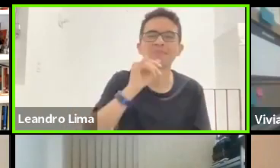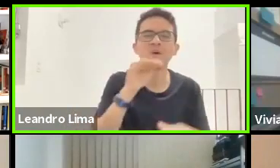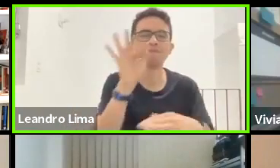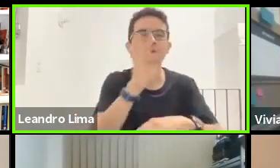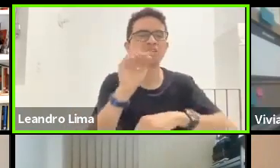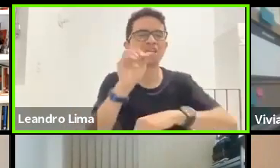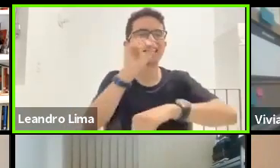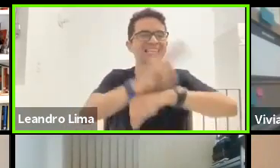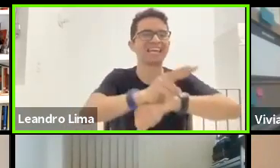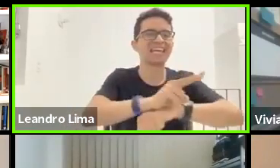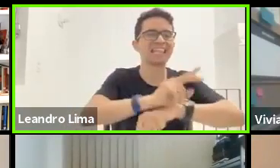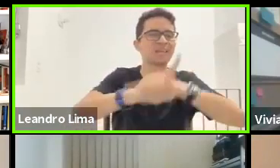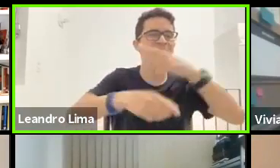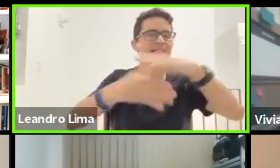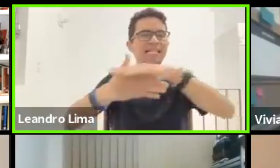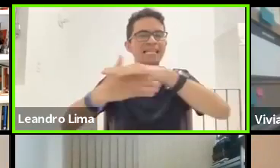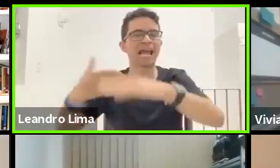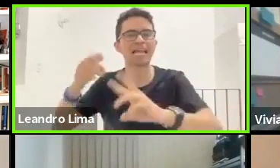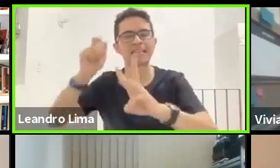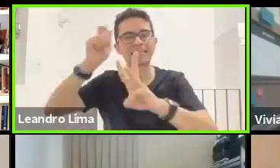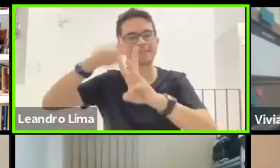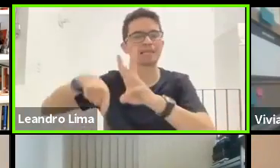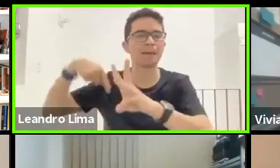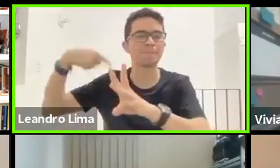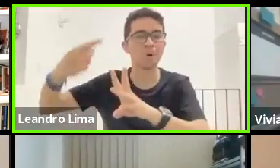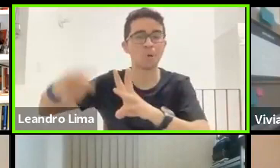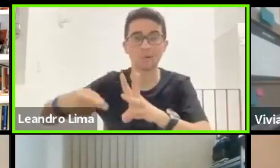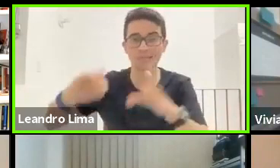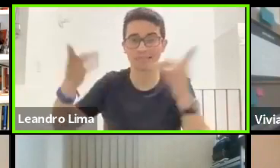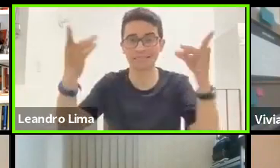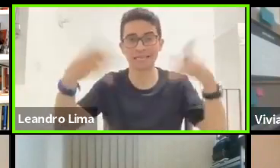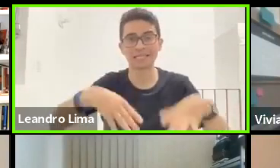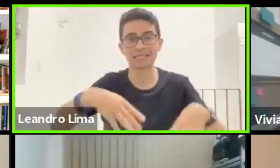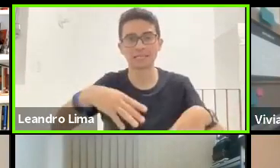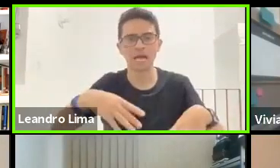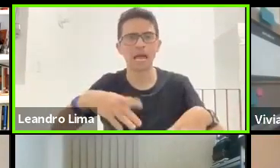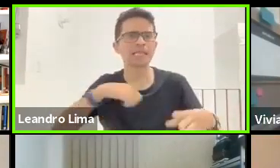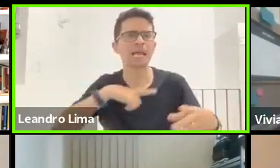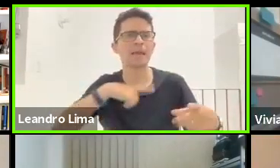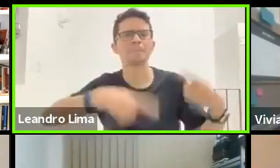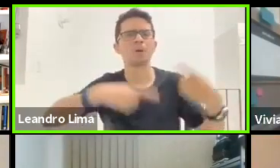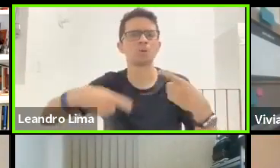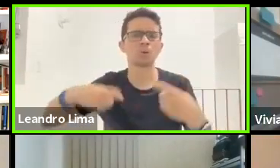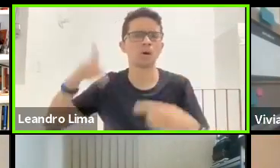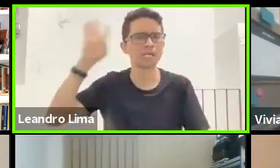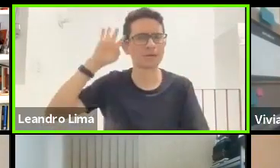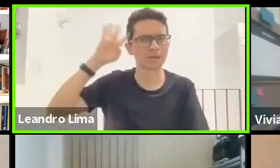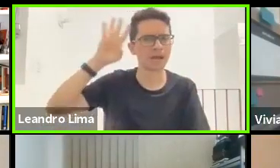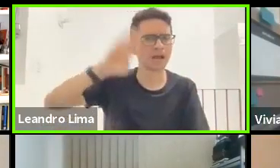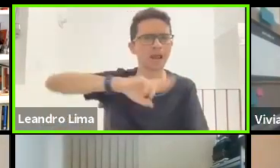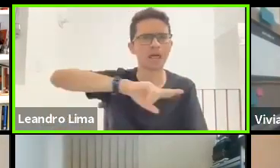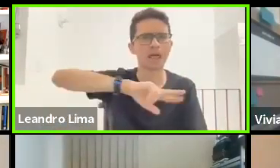, they, they have all this theory all these discussions. at the unit at the university they learn so the university they learned so, so much. nd then nd then three months in